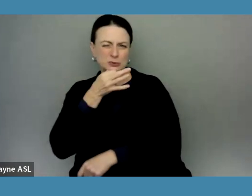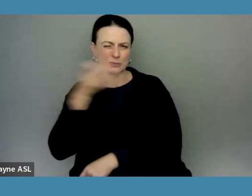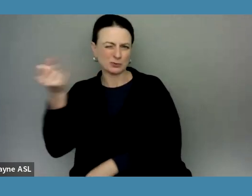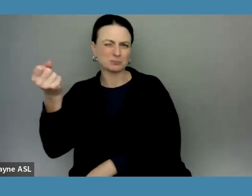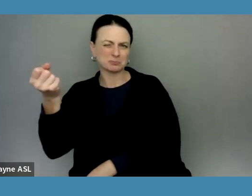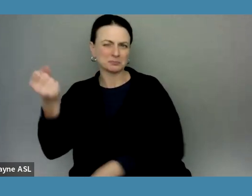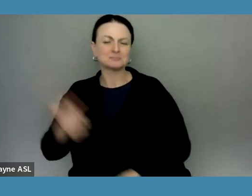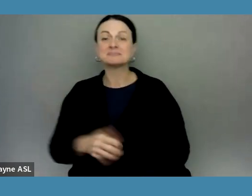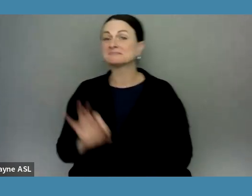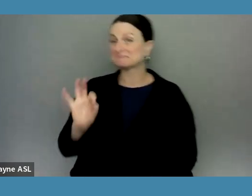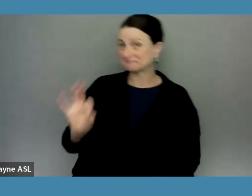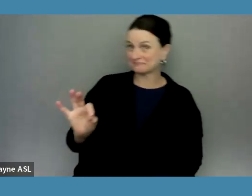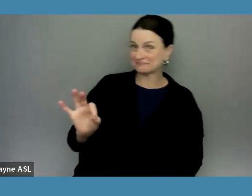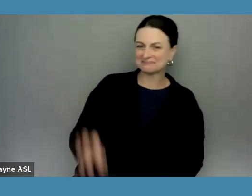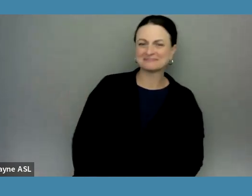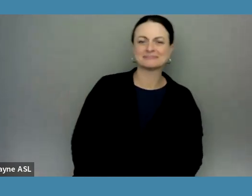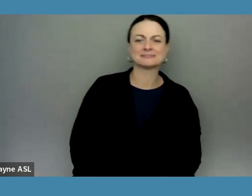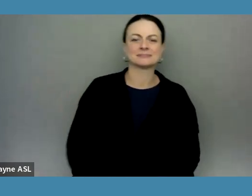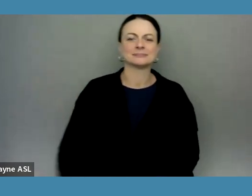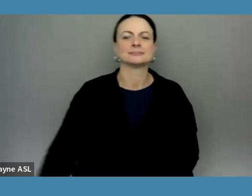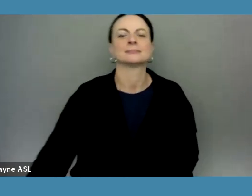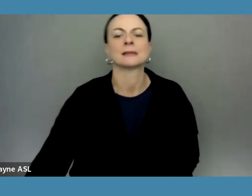Perfect, okay, so,